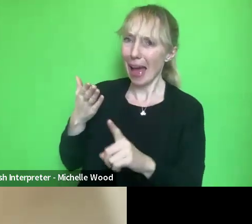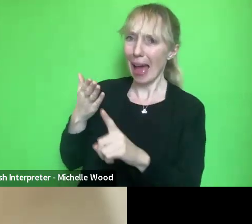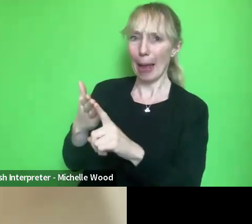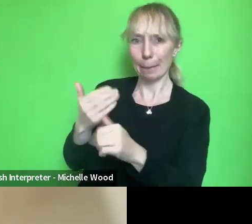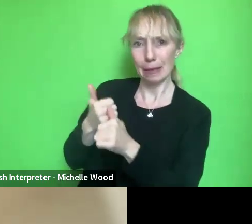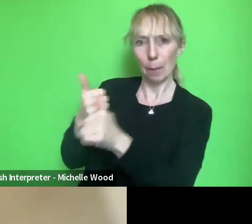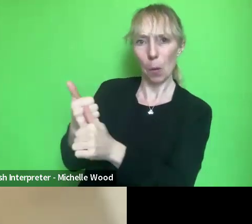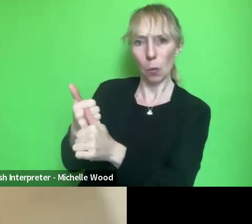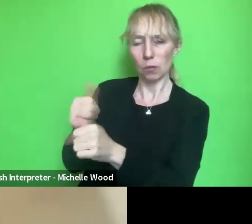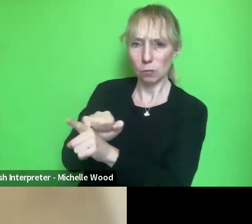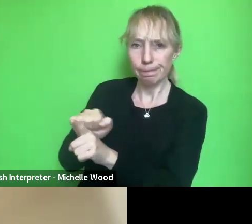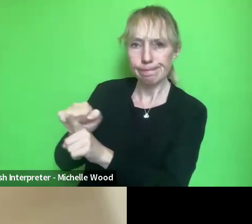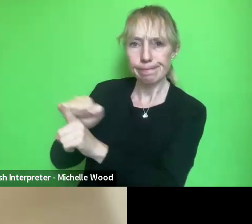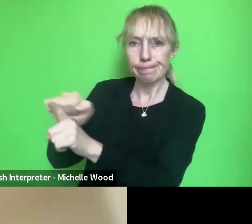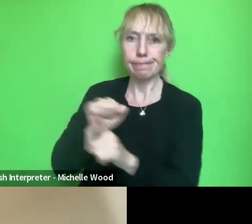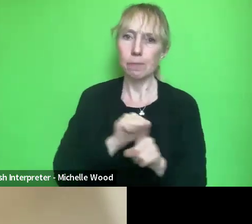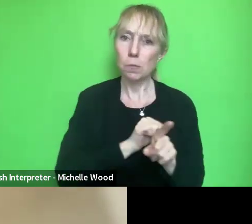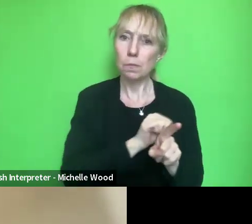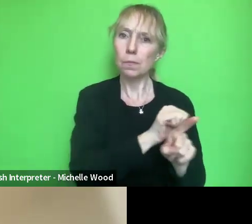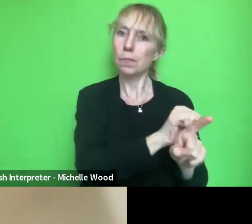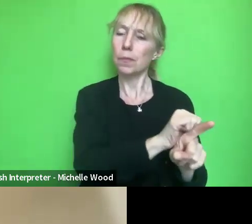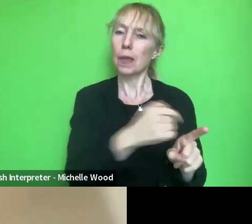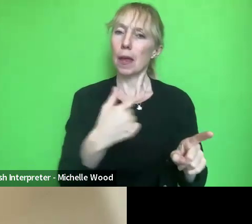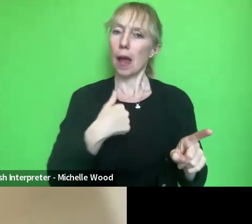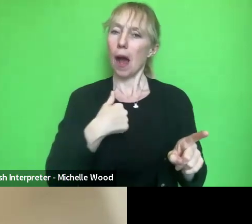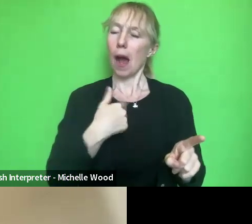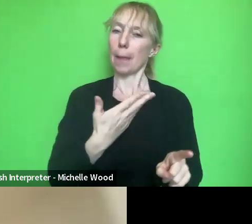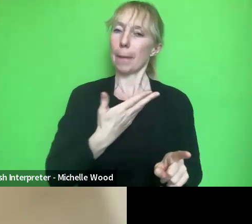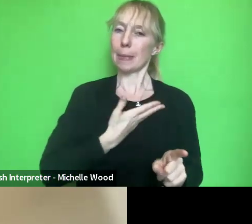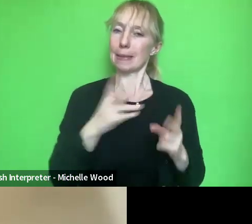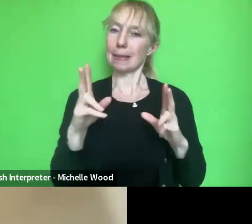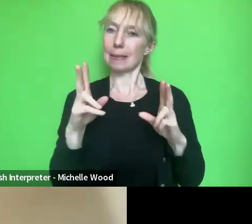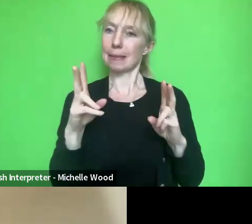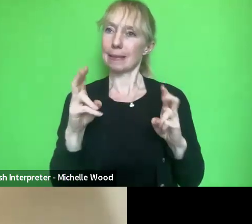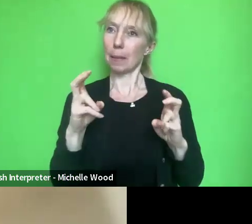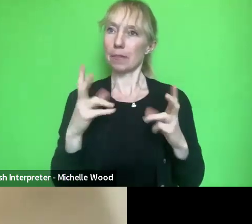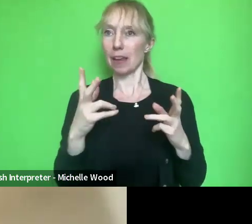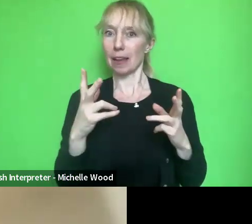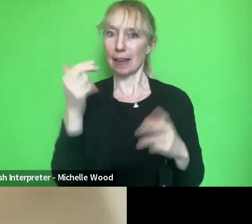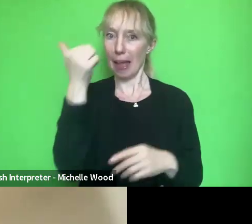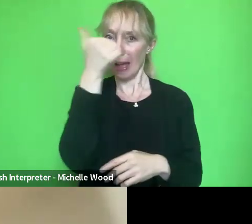Within that I am kind of the business's subject matter expert. So if somebody was needed to